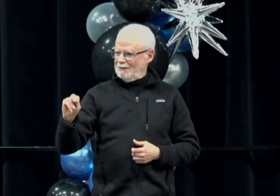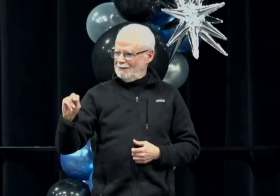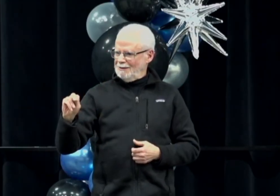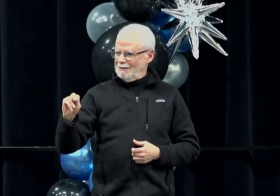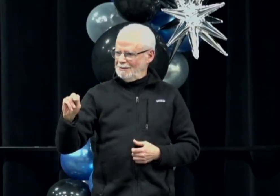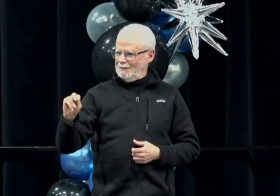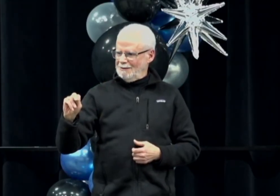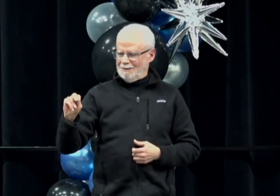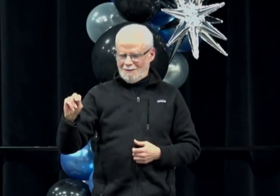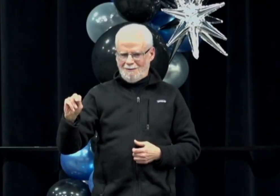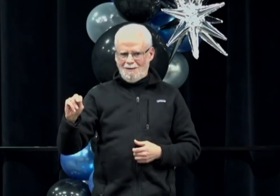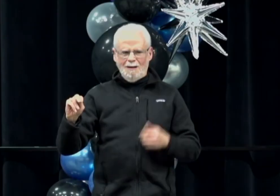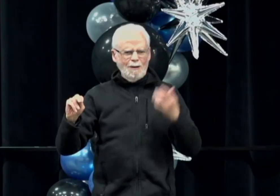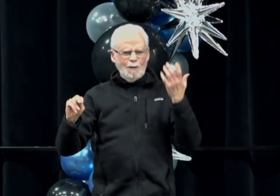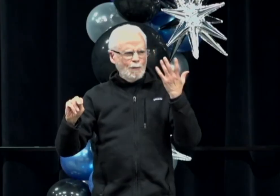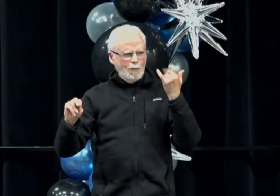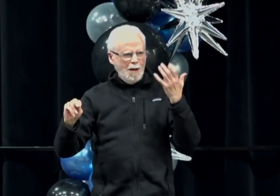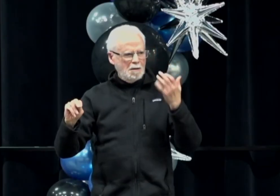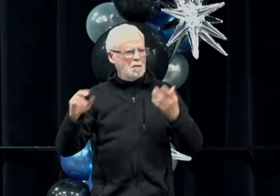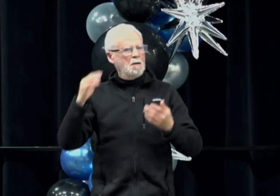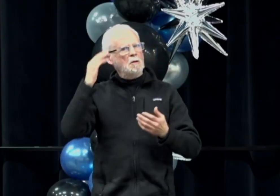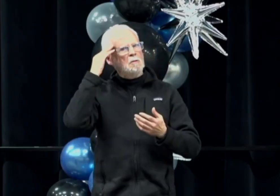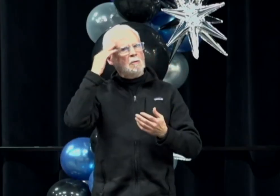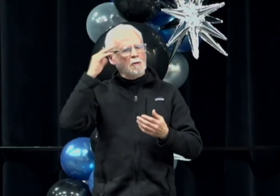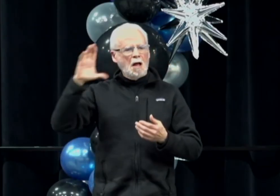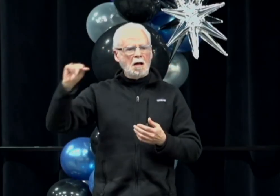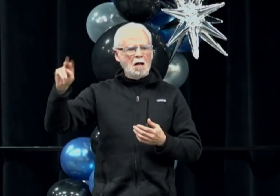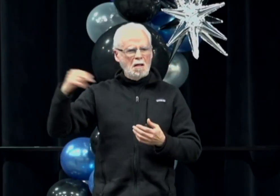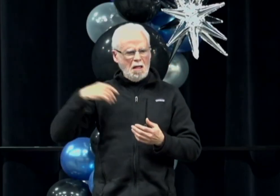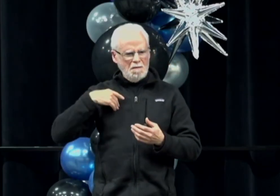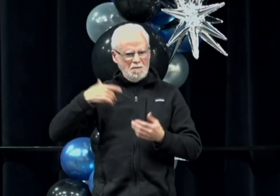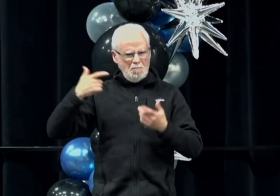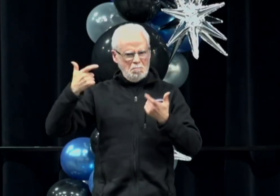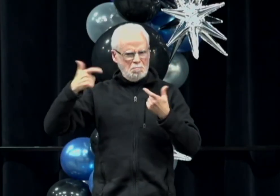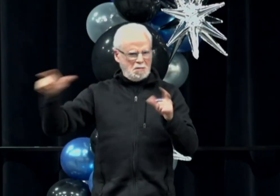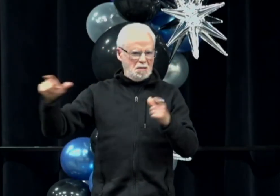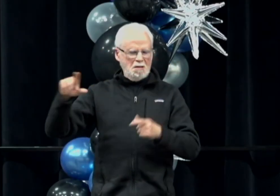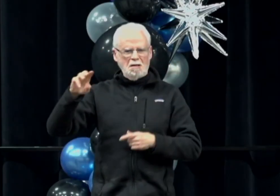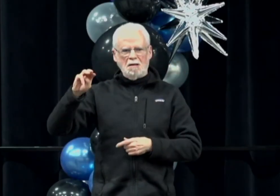few deaf people and asked them what they wanted to see. I said the Deaf community wanted a state